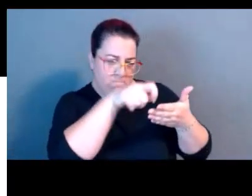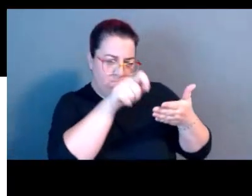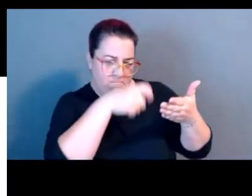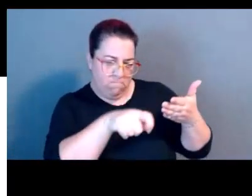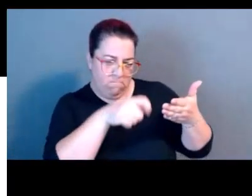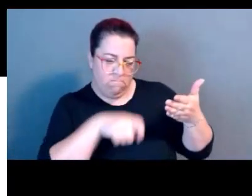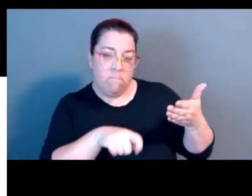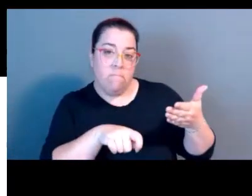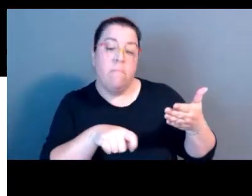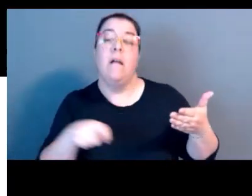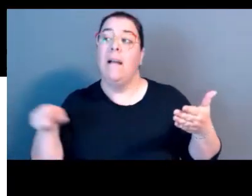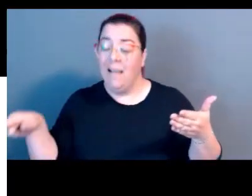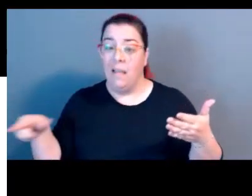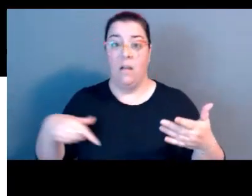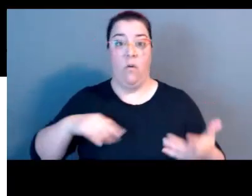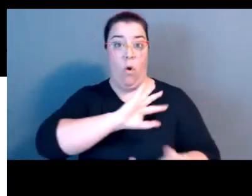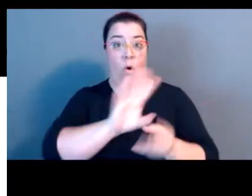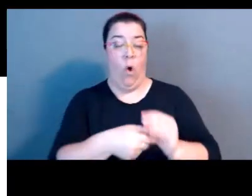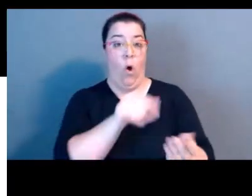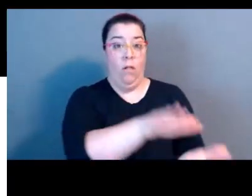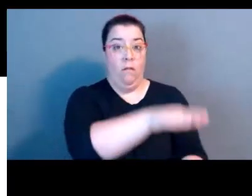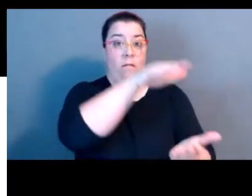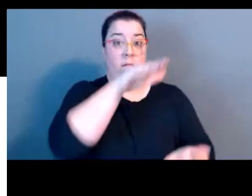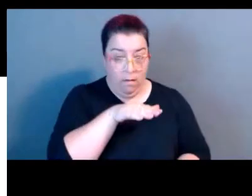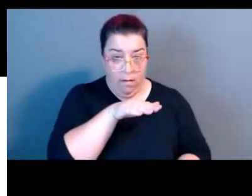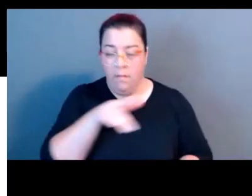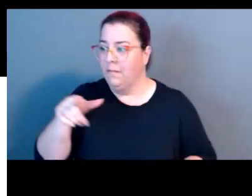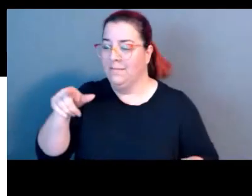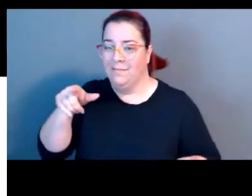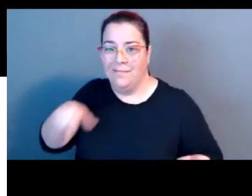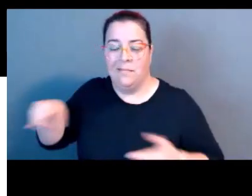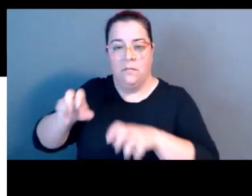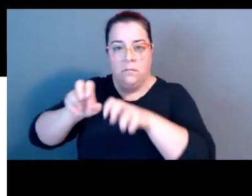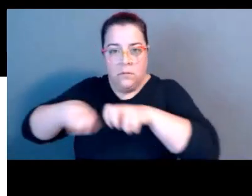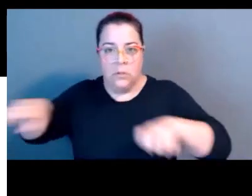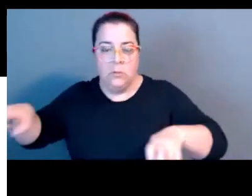and they are paid for their time reading applications and participating in committee meetings.